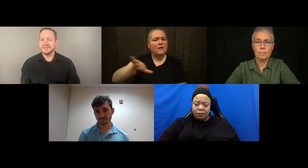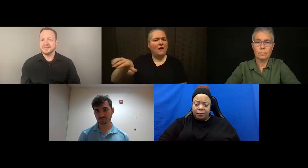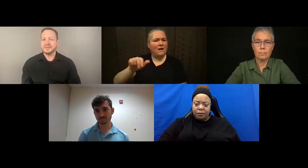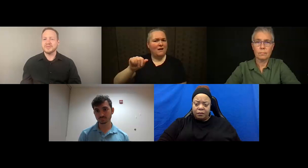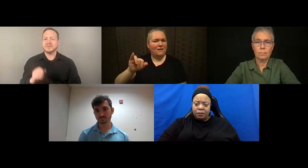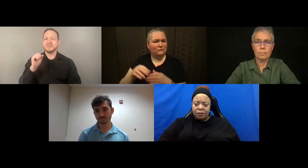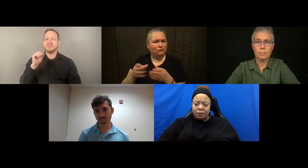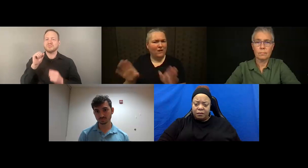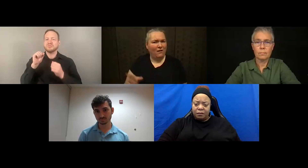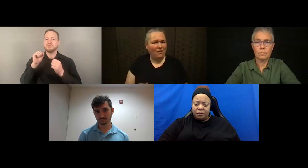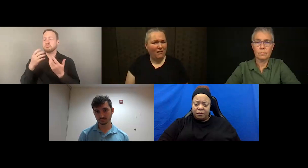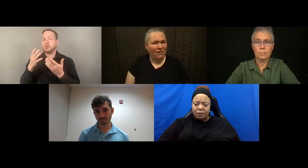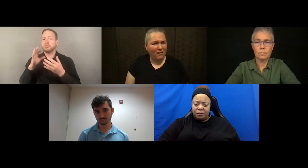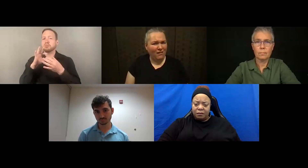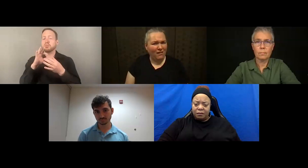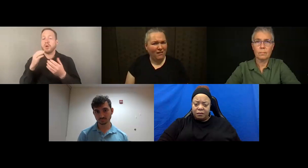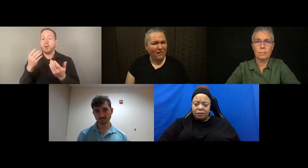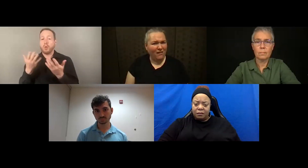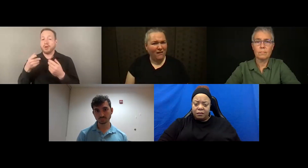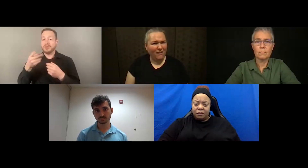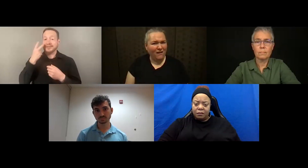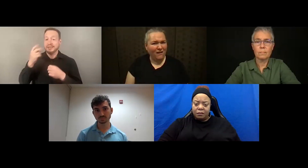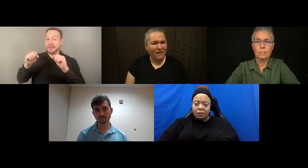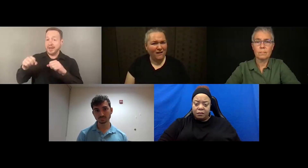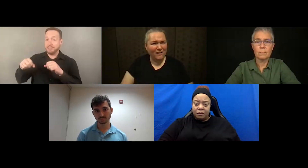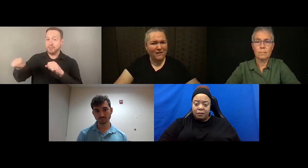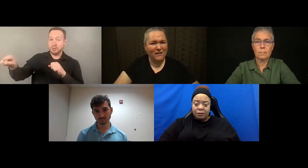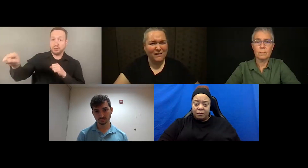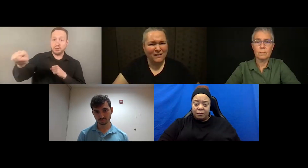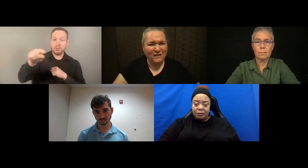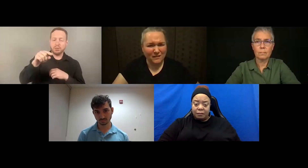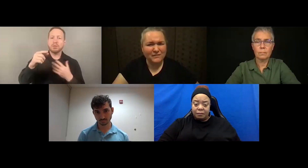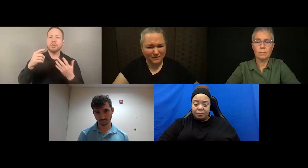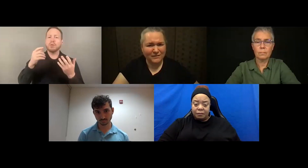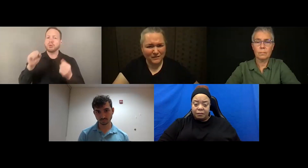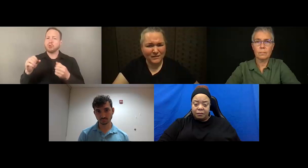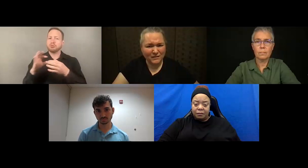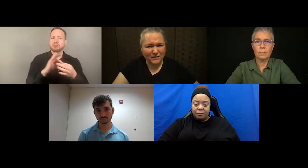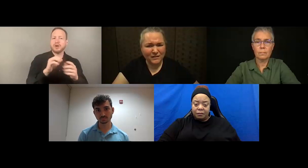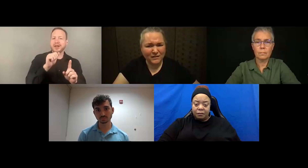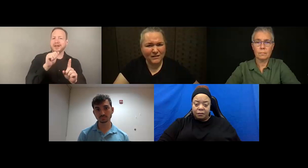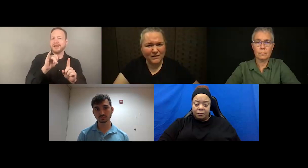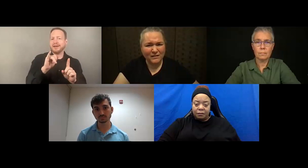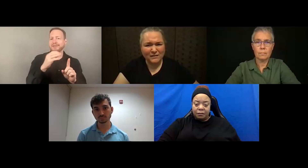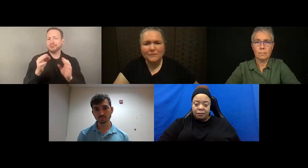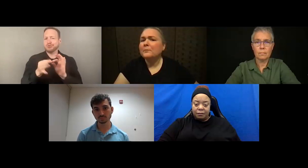as related to interpreting or AI in general? Tim: Yeah, we've seen what it can do but as